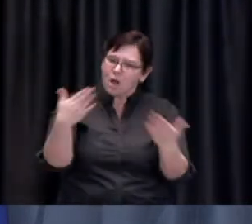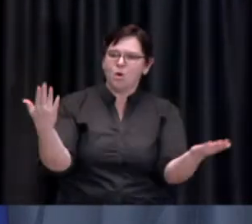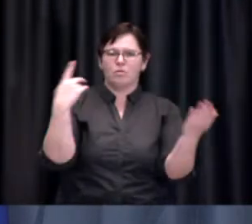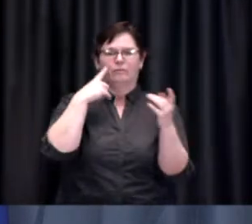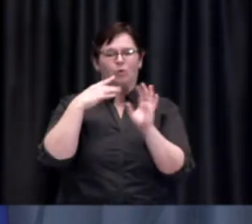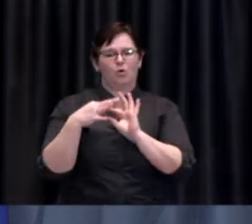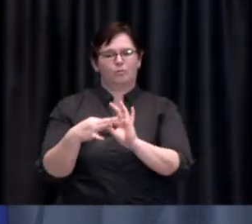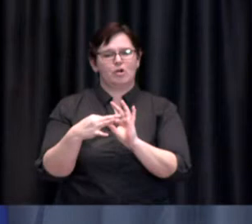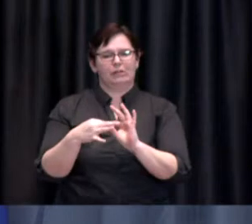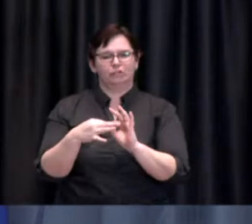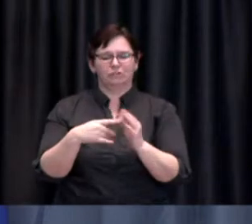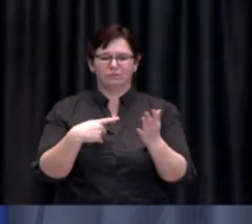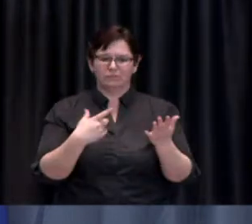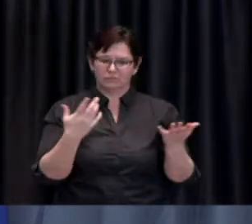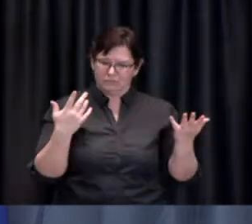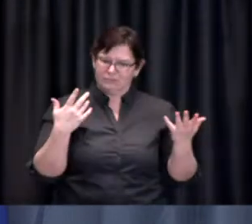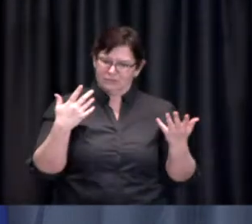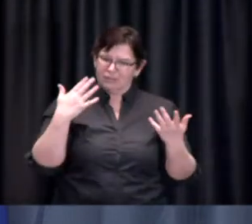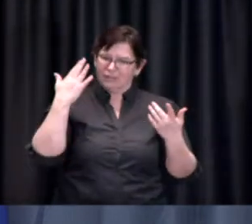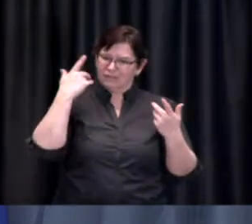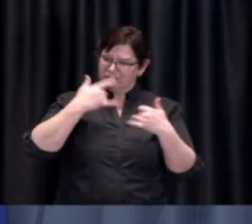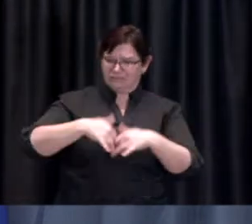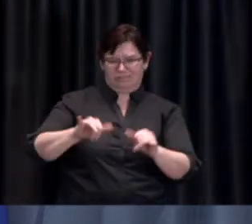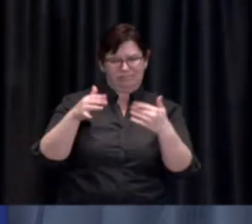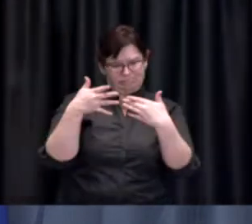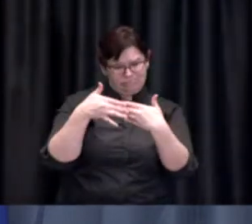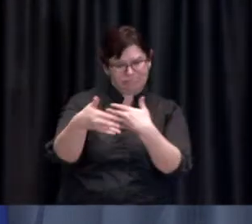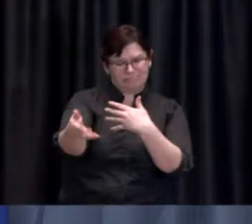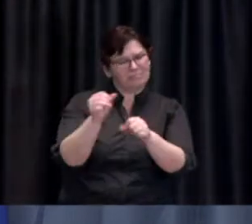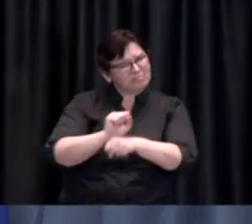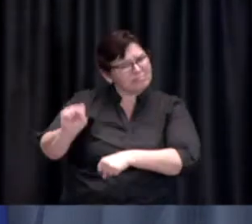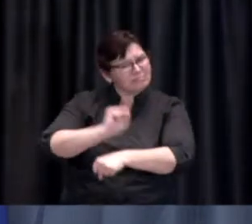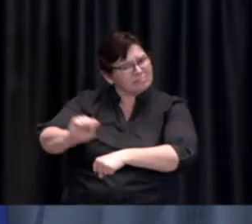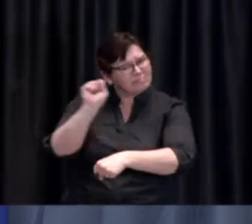do before we can um you know sort of say that we can just go back to business as usual and I think